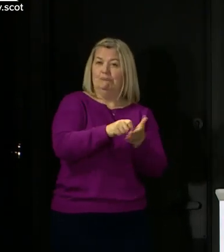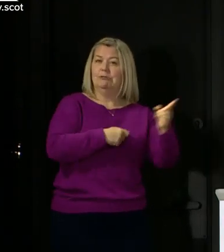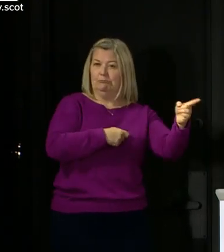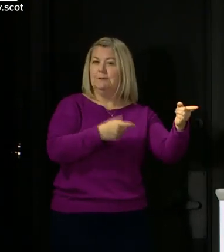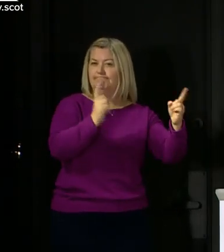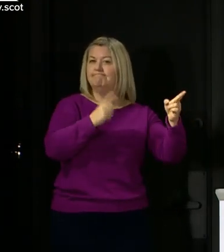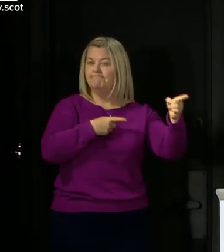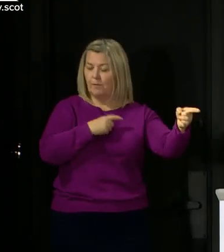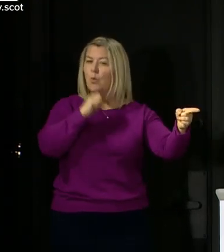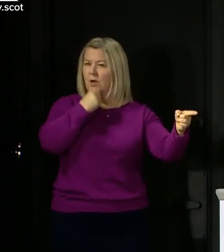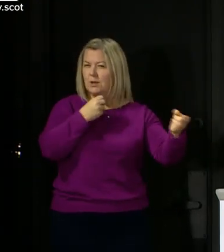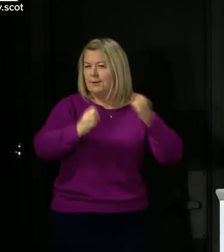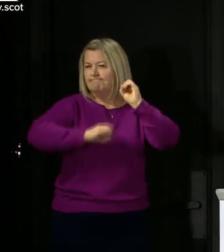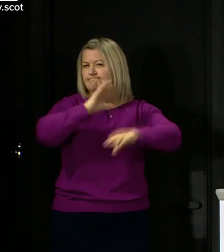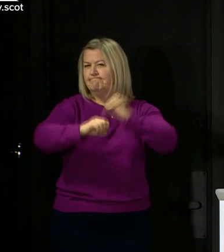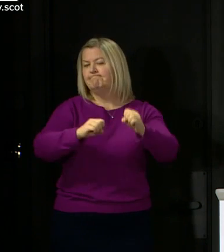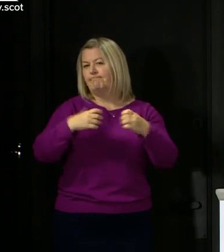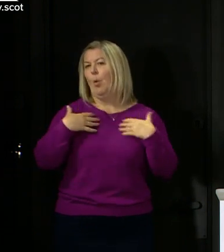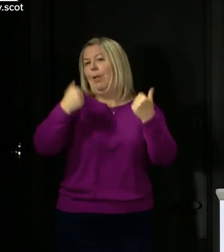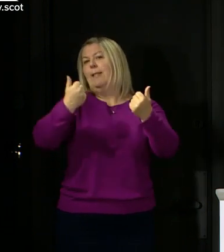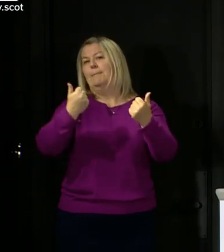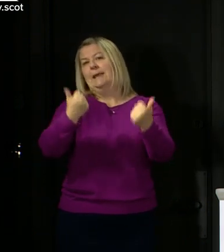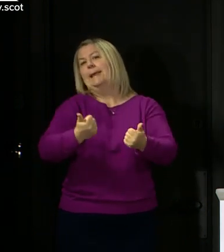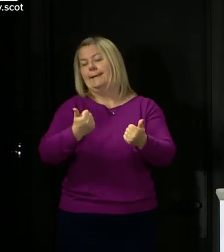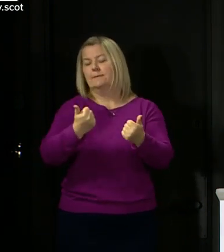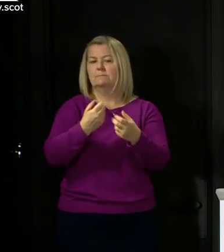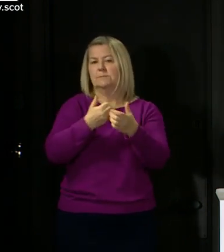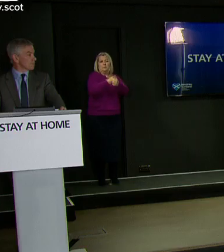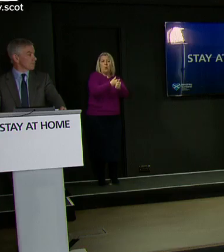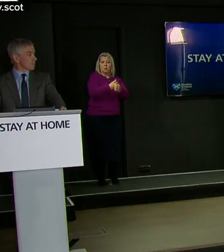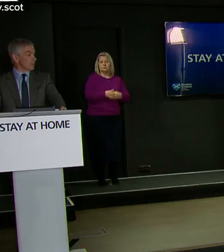out a package of well-being support for those who work in a health or care sector.